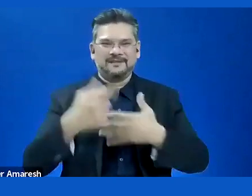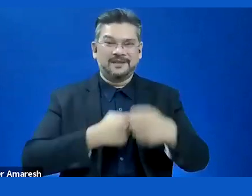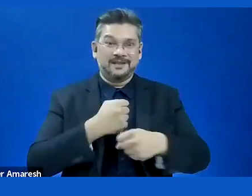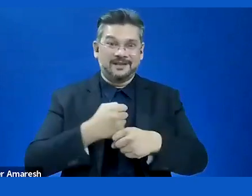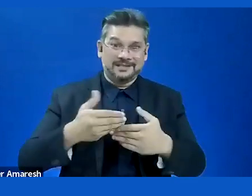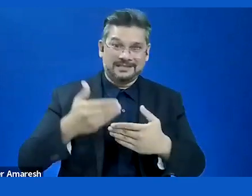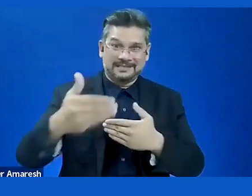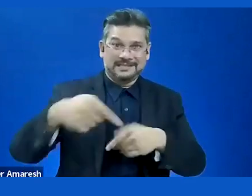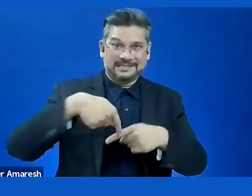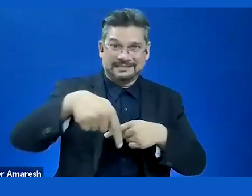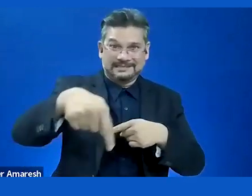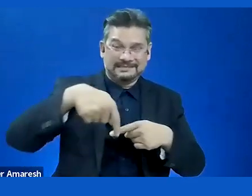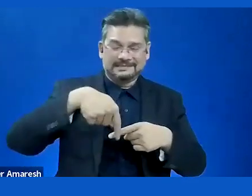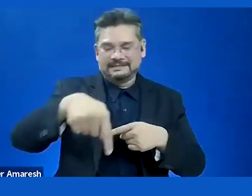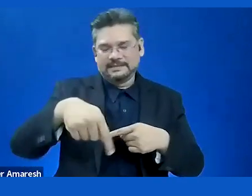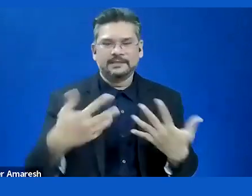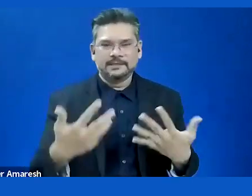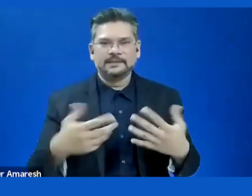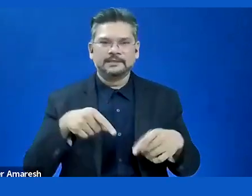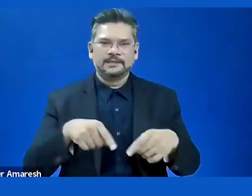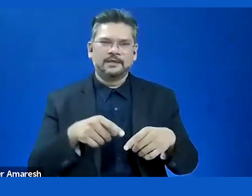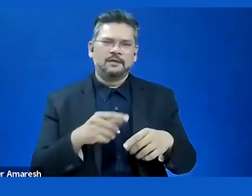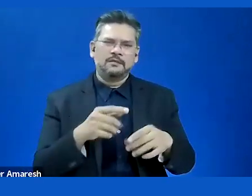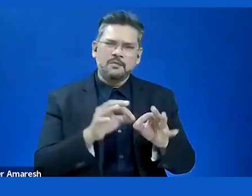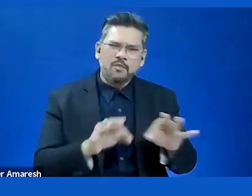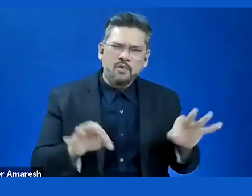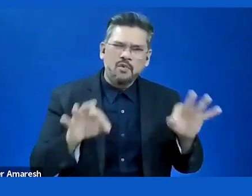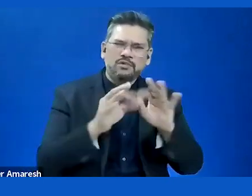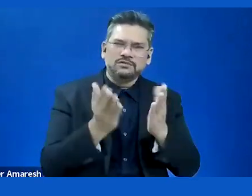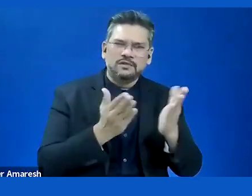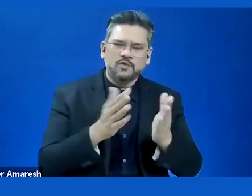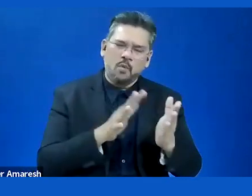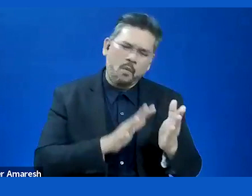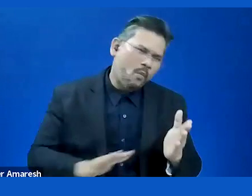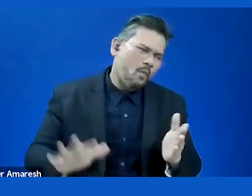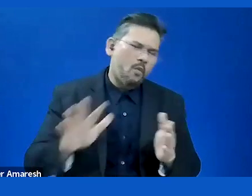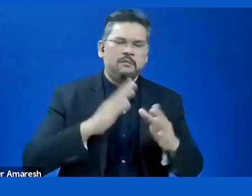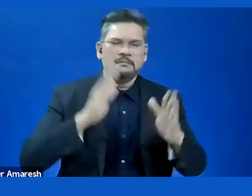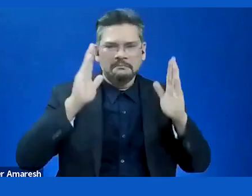which also means they should be accessible. Otherwise it doesn't make sense.